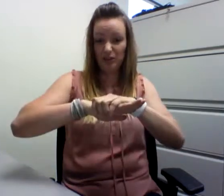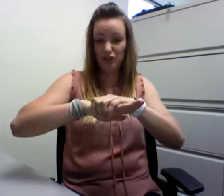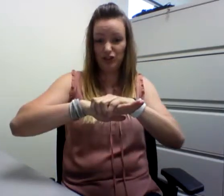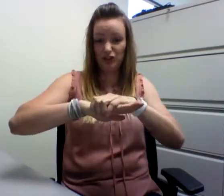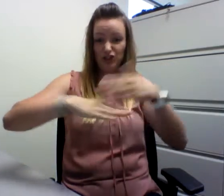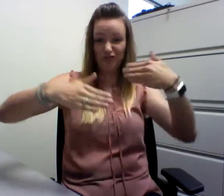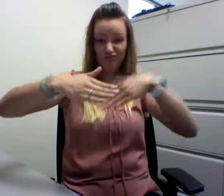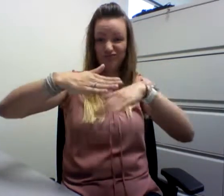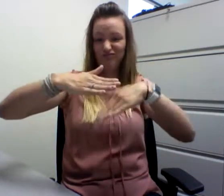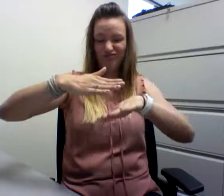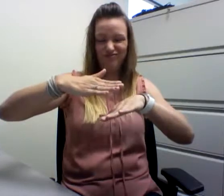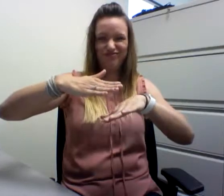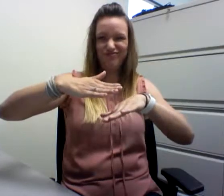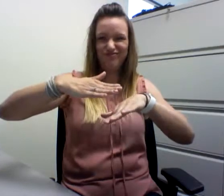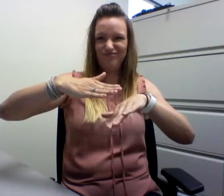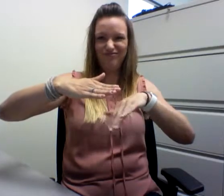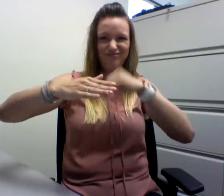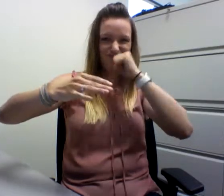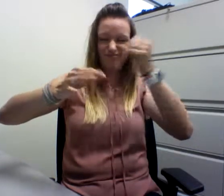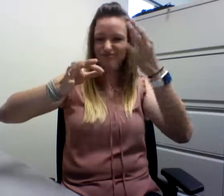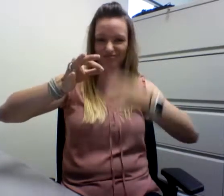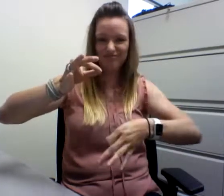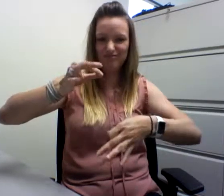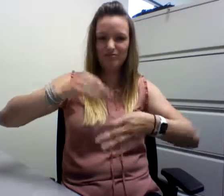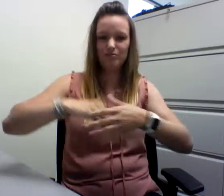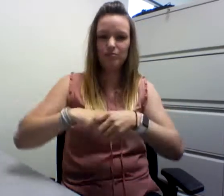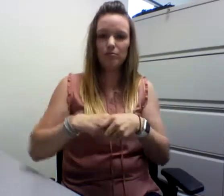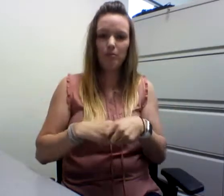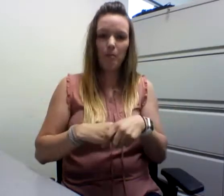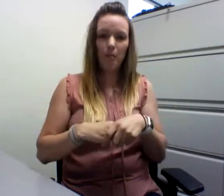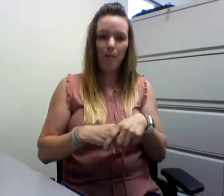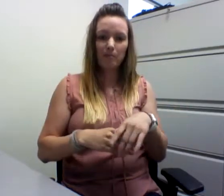not optimal access to English